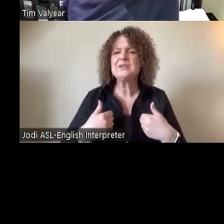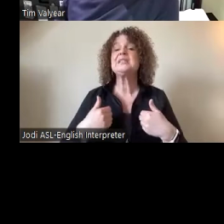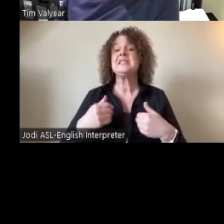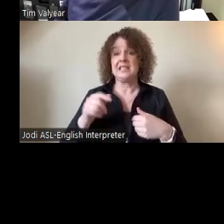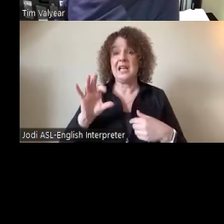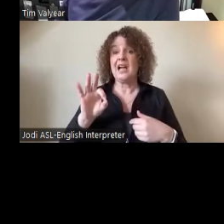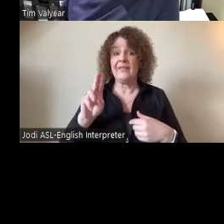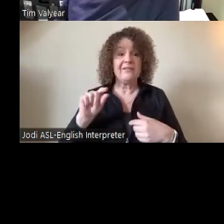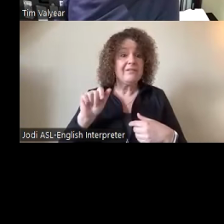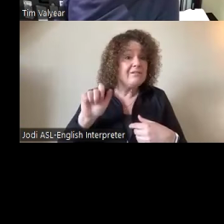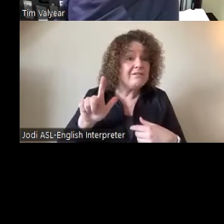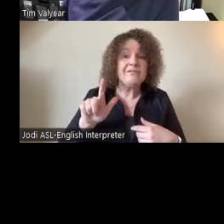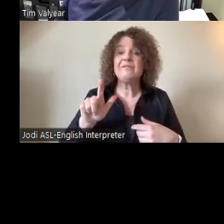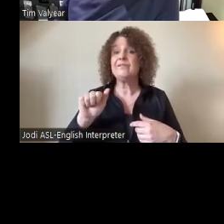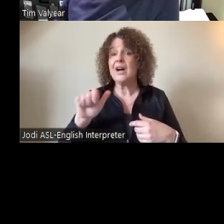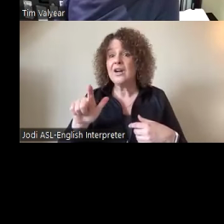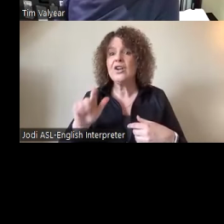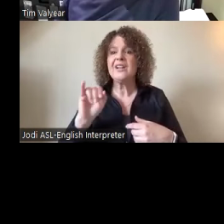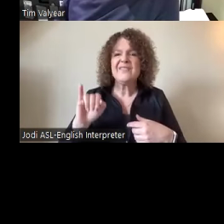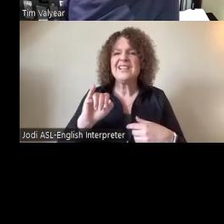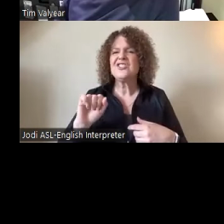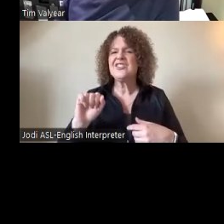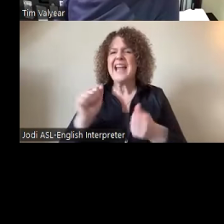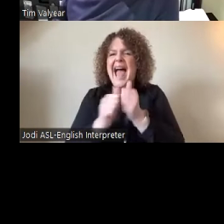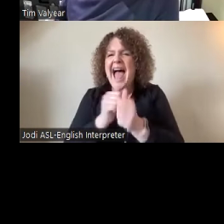example of that. Viruss like COVID-19 is an example. Fungi